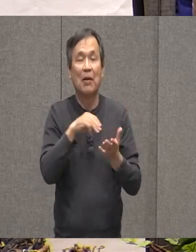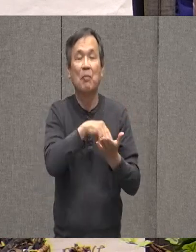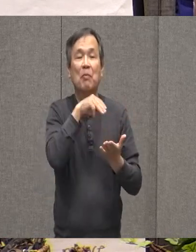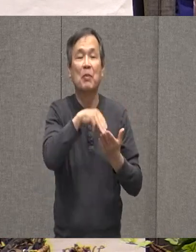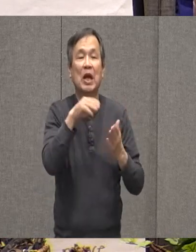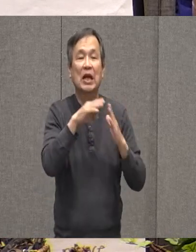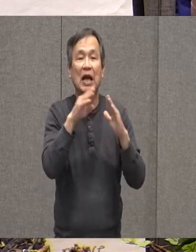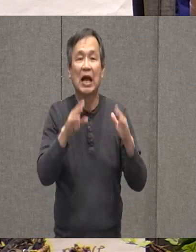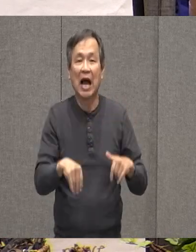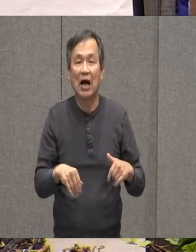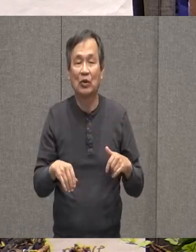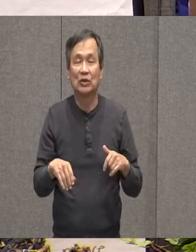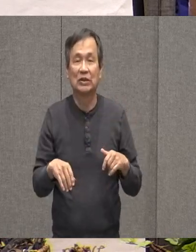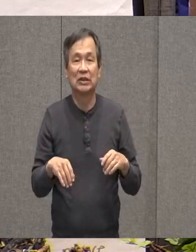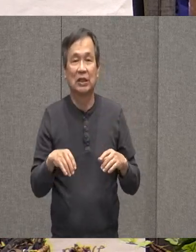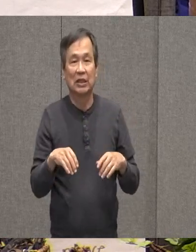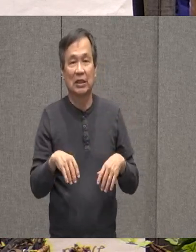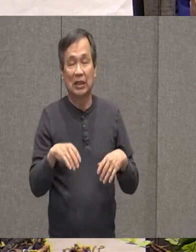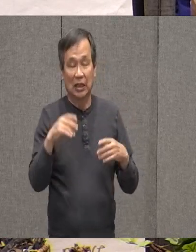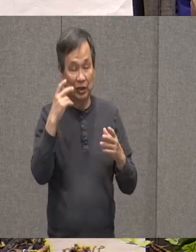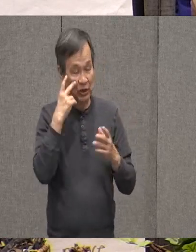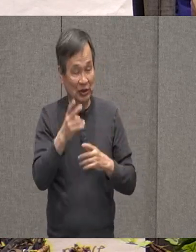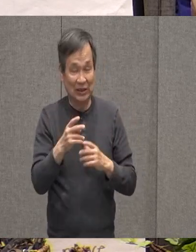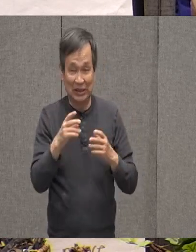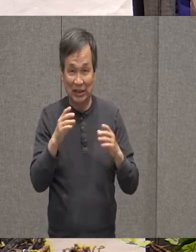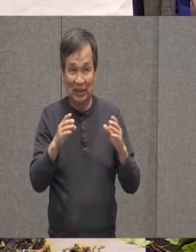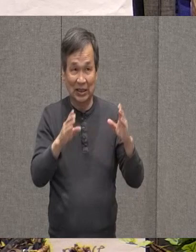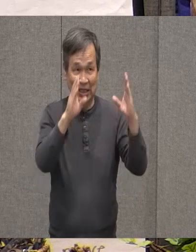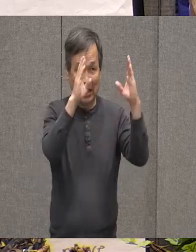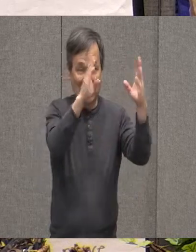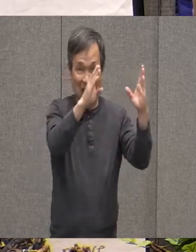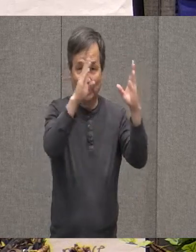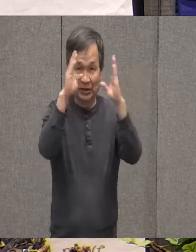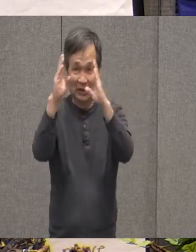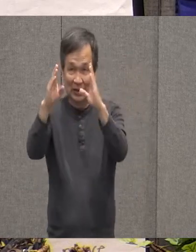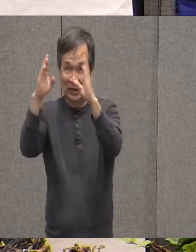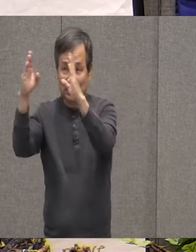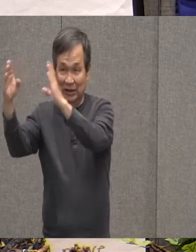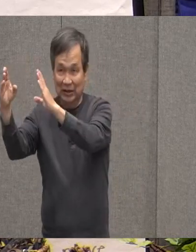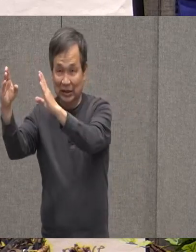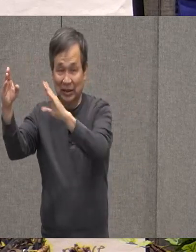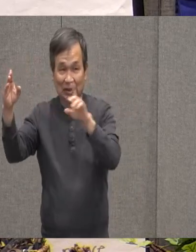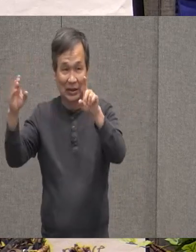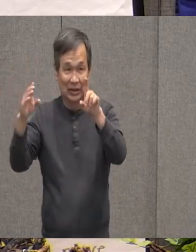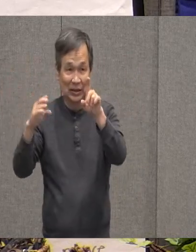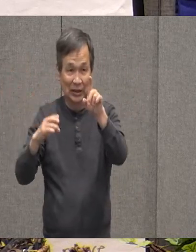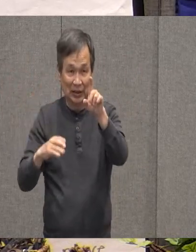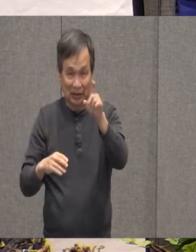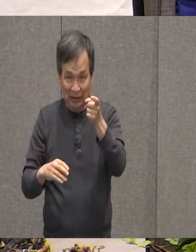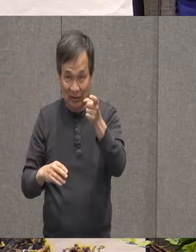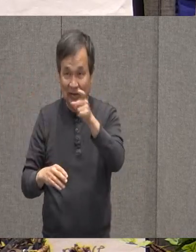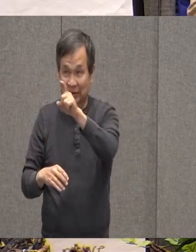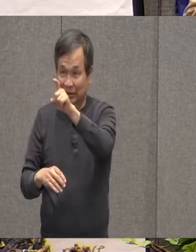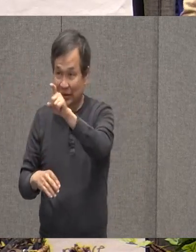And in between each of these houses or periods we are separating with a comma.